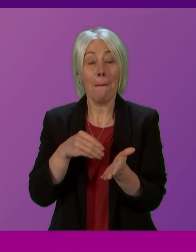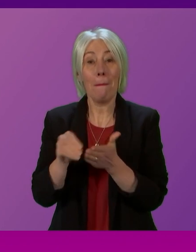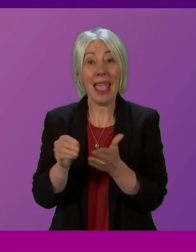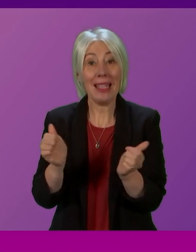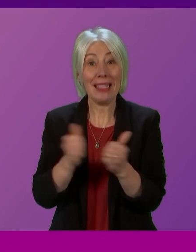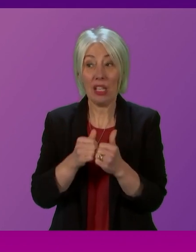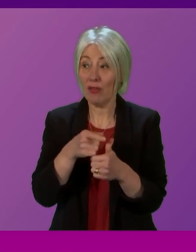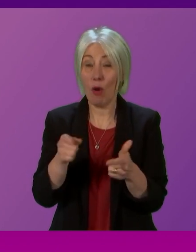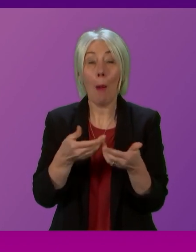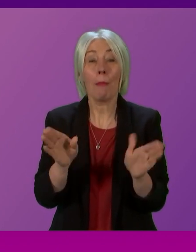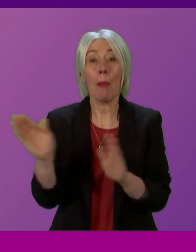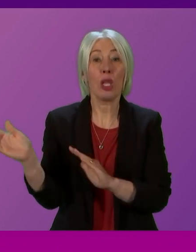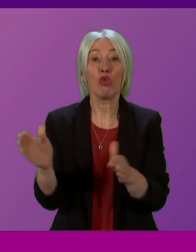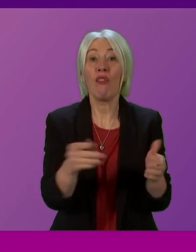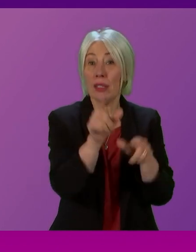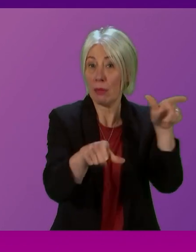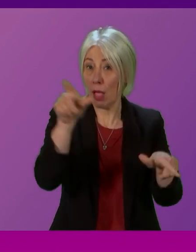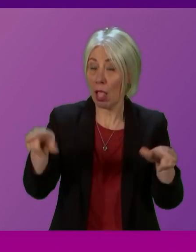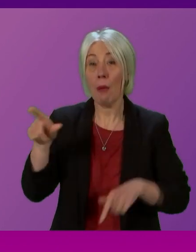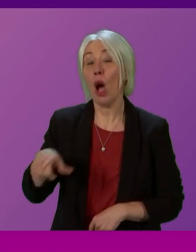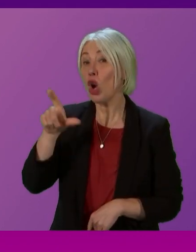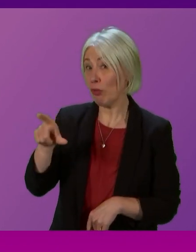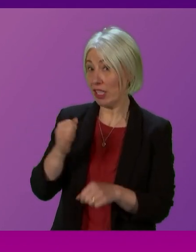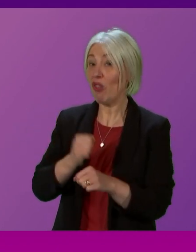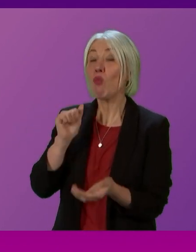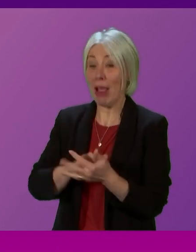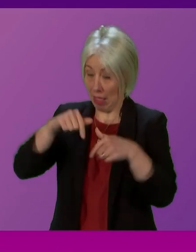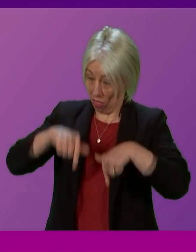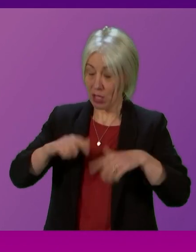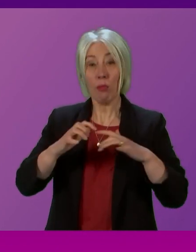However, Christine Grahame is right: the Parliament—and the Government—would be able to do so much